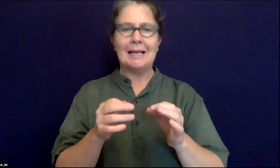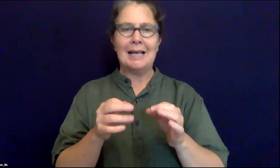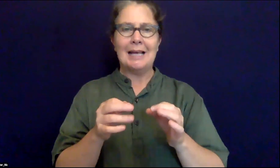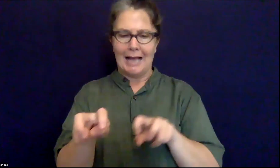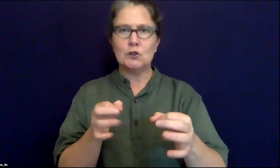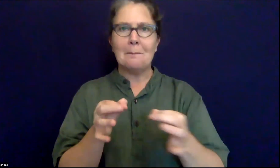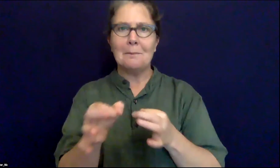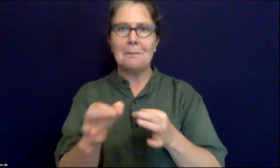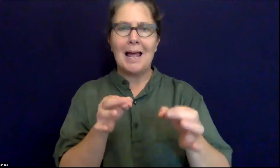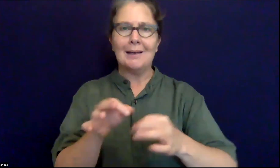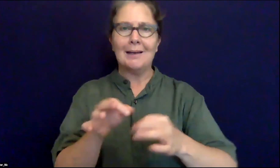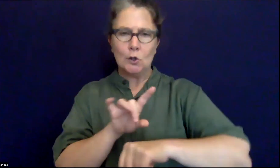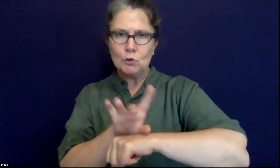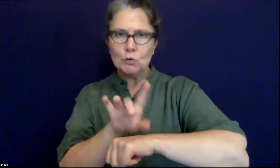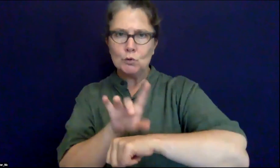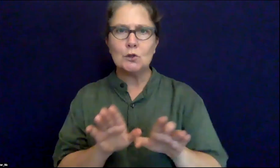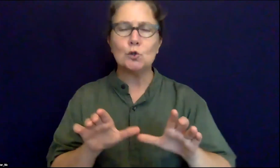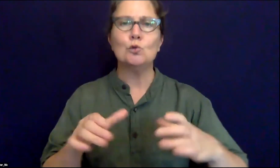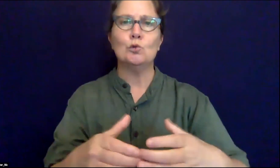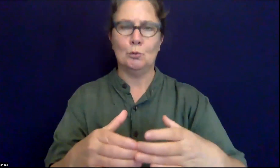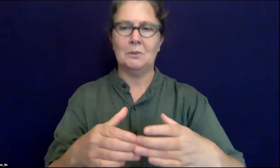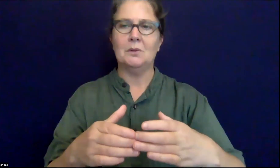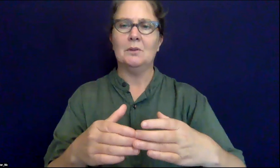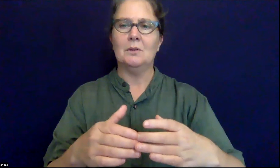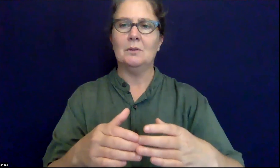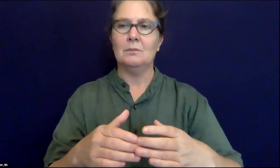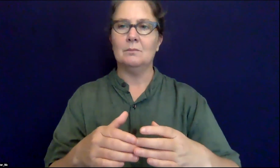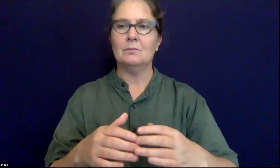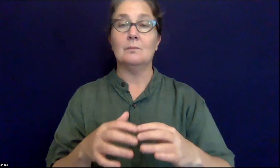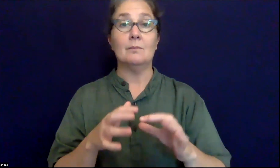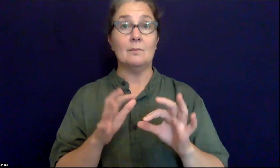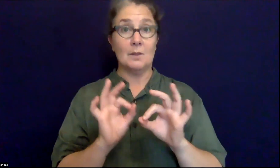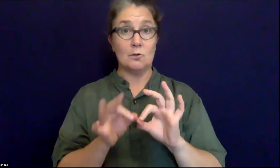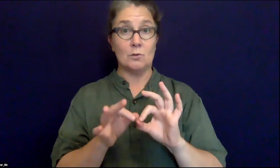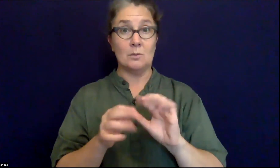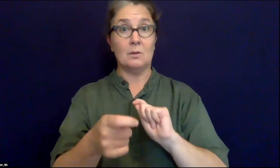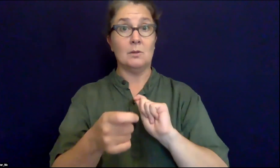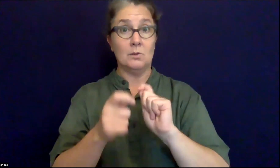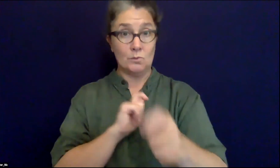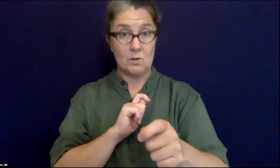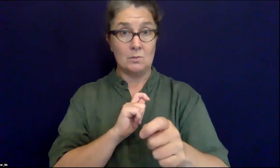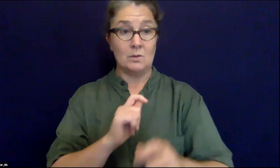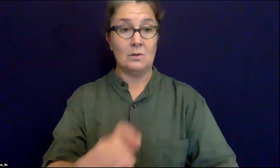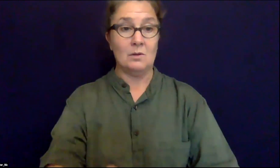improvement action plan implementation group where the membership of the group actually consists